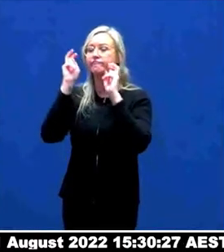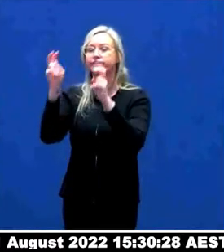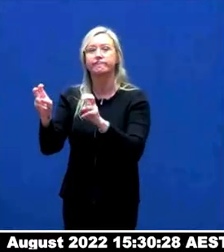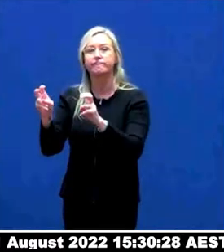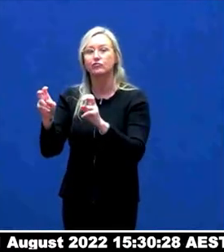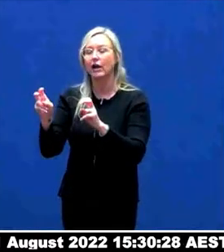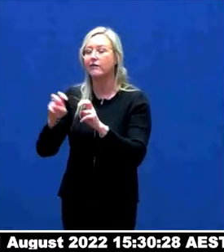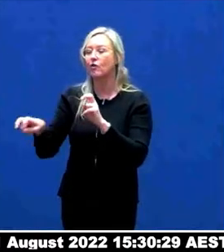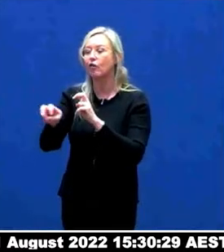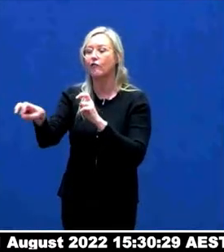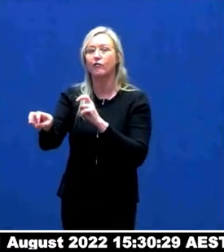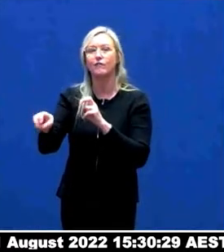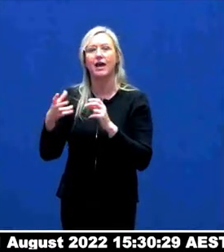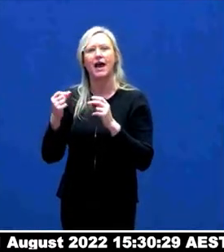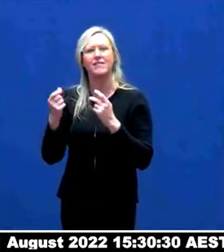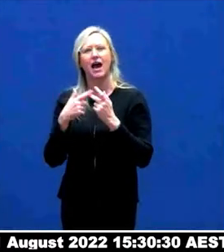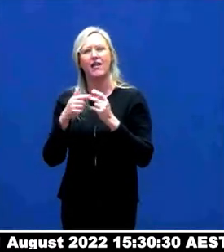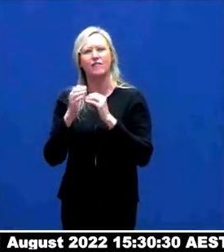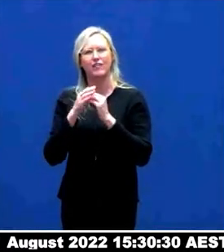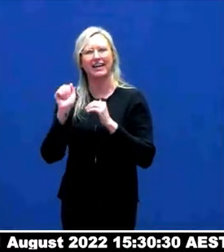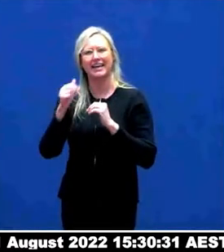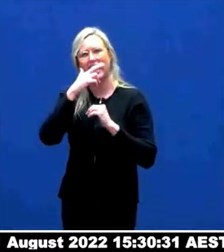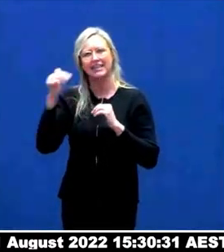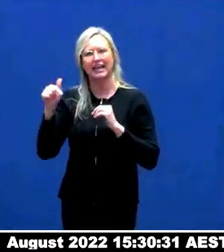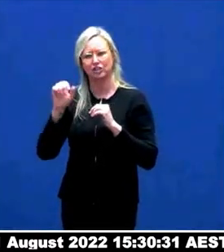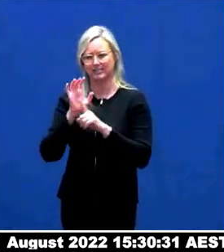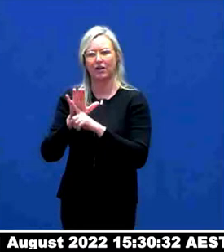There's a business community of them around Kensington so he goes over there, bumps into